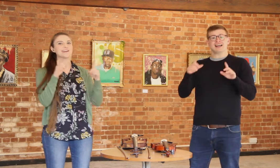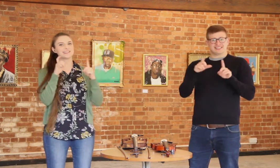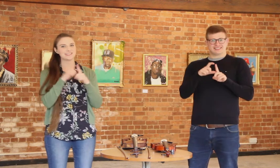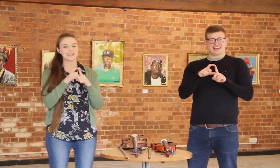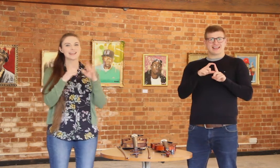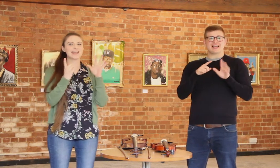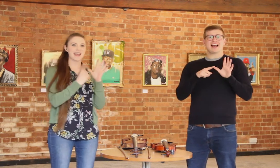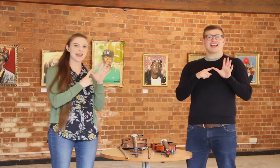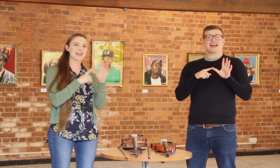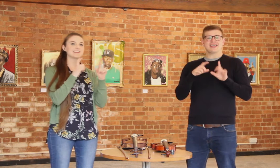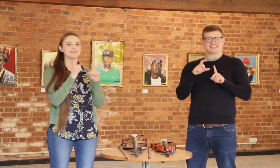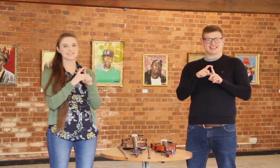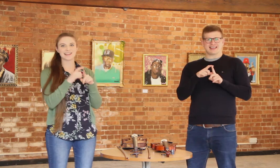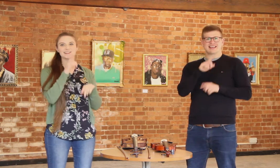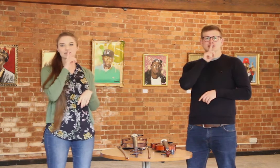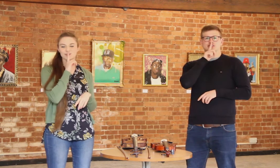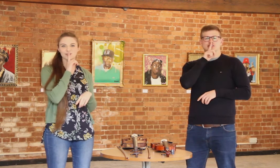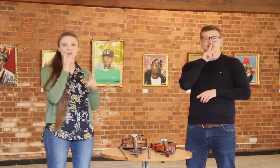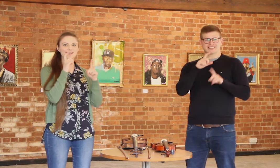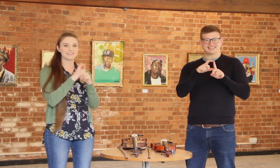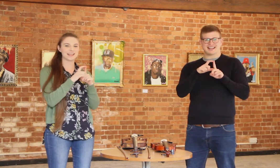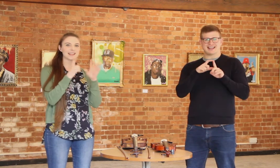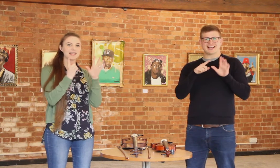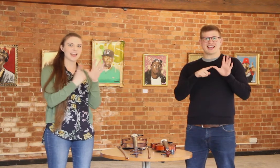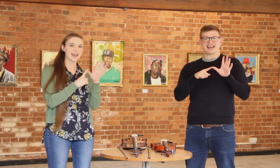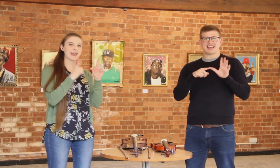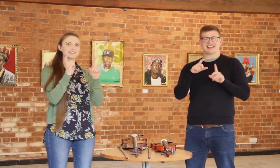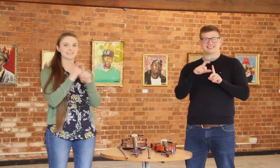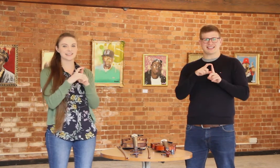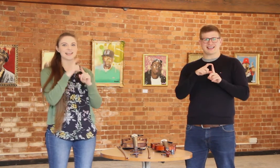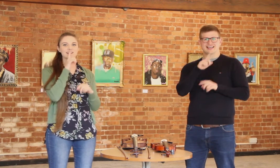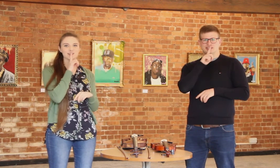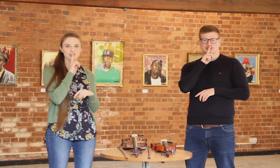Both (singing): D, A, D, sh! D, A, D, sh!